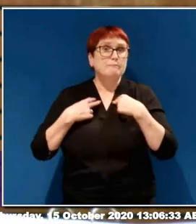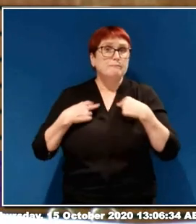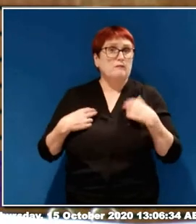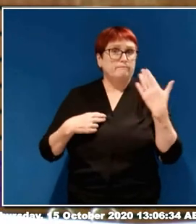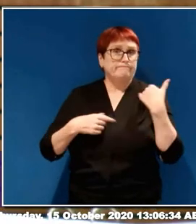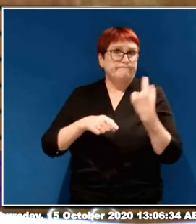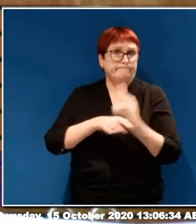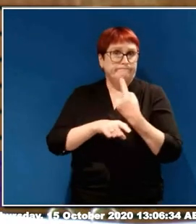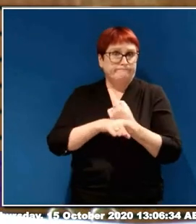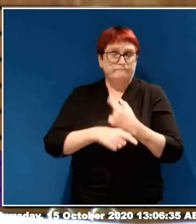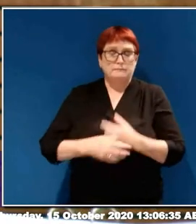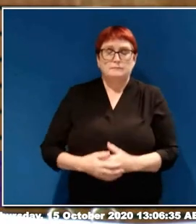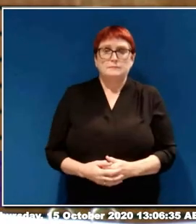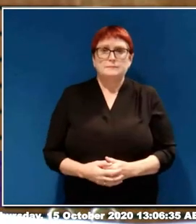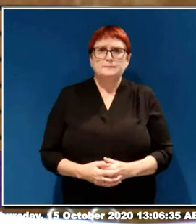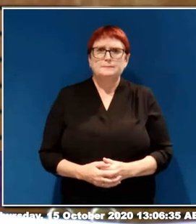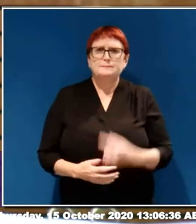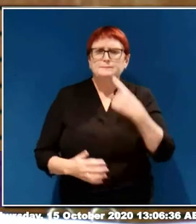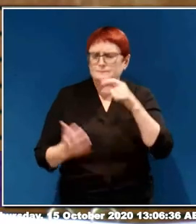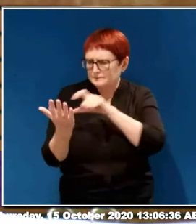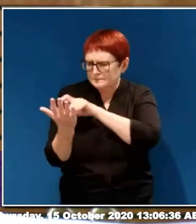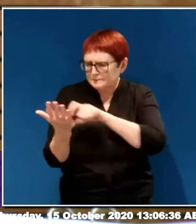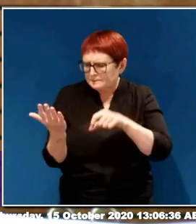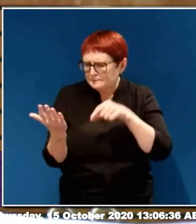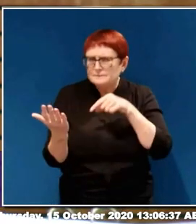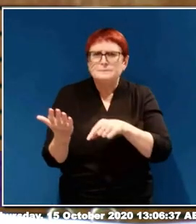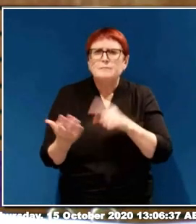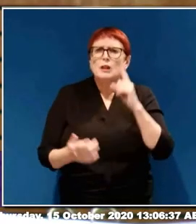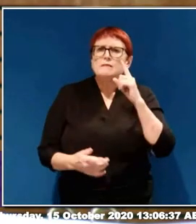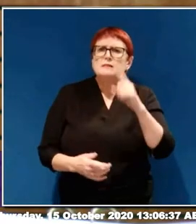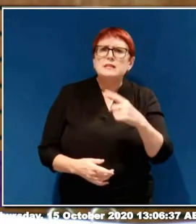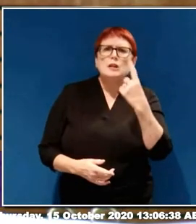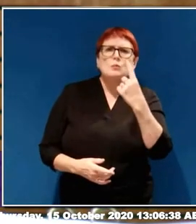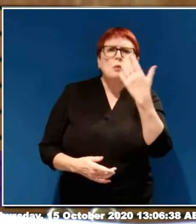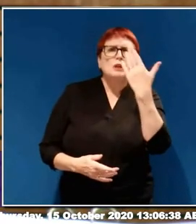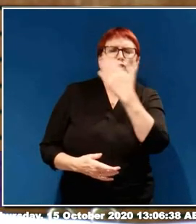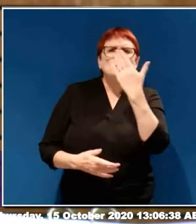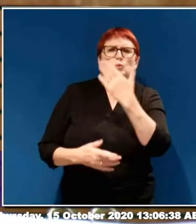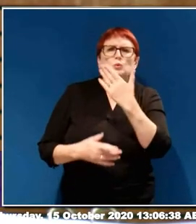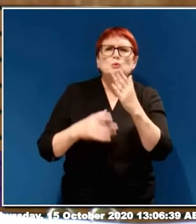I have seen OneSchool behaviour records which justify this arrangement